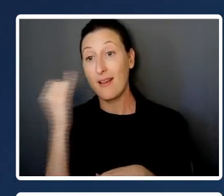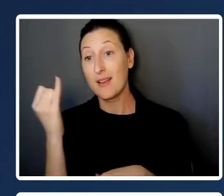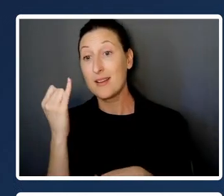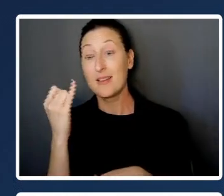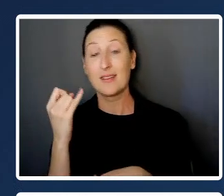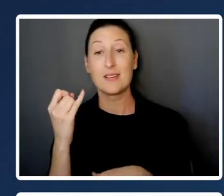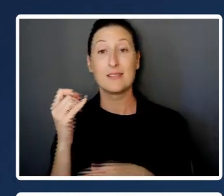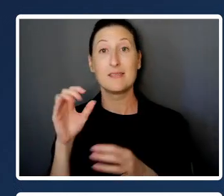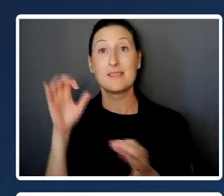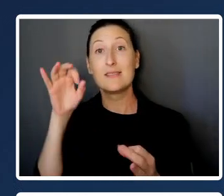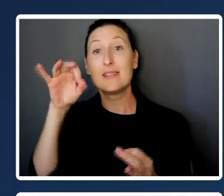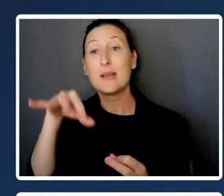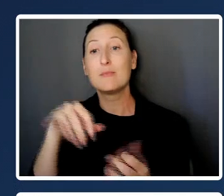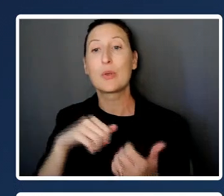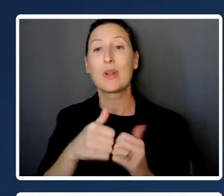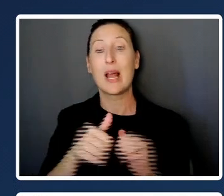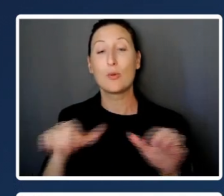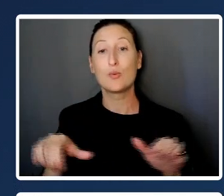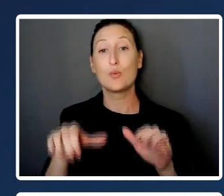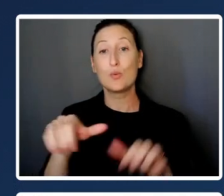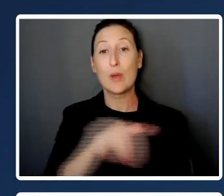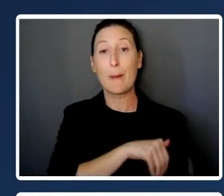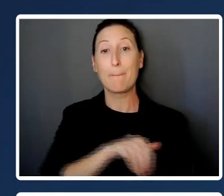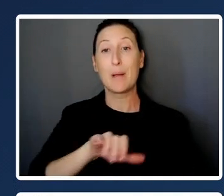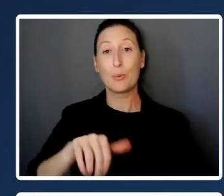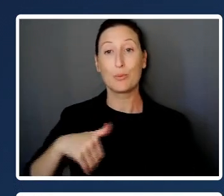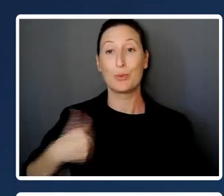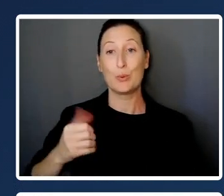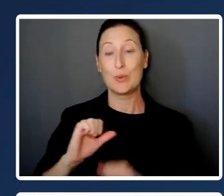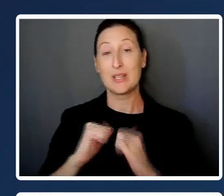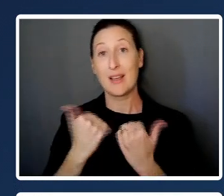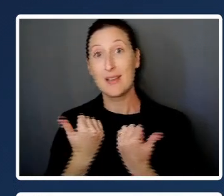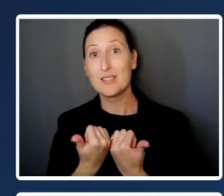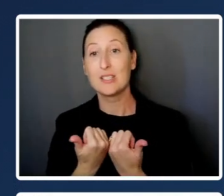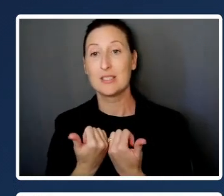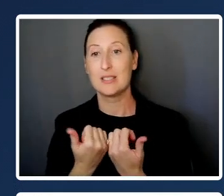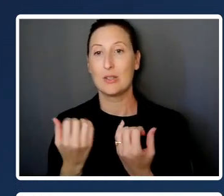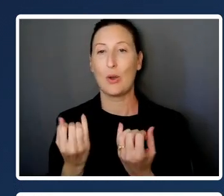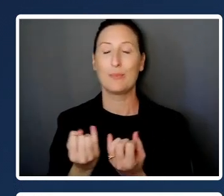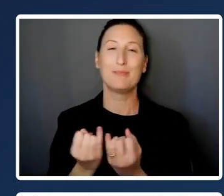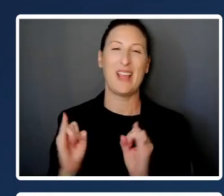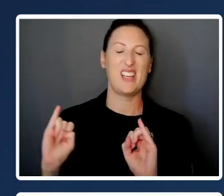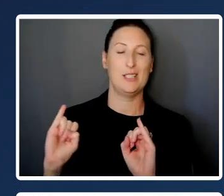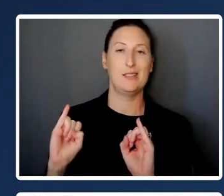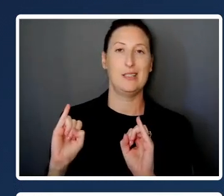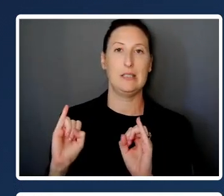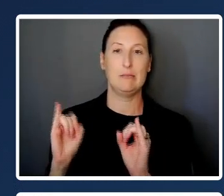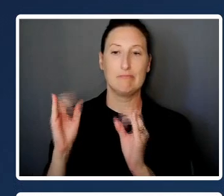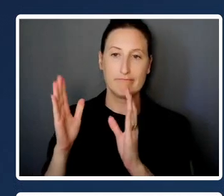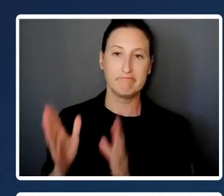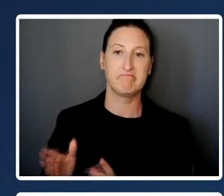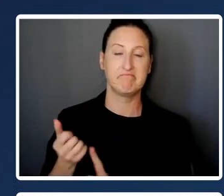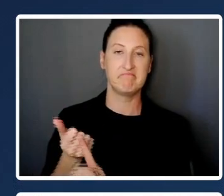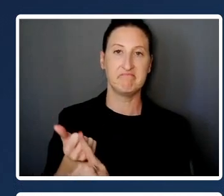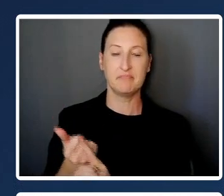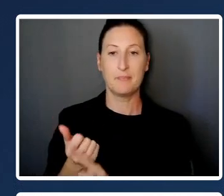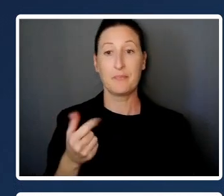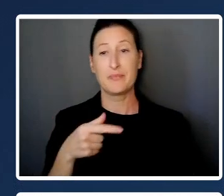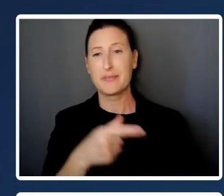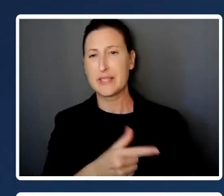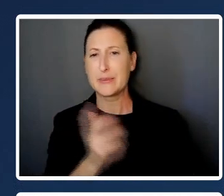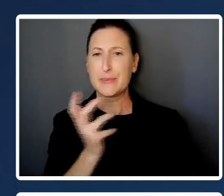Youth Agency. And this was really important to us for this program that we did. We wanted students